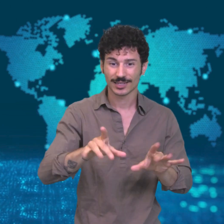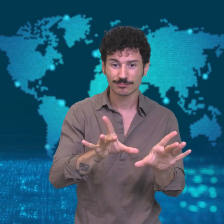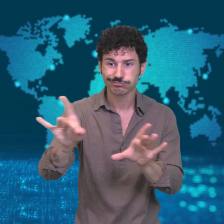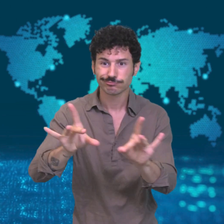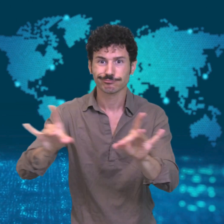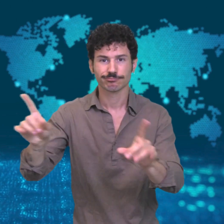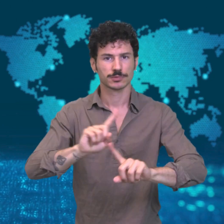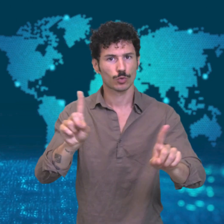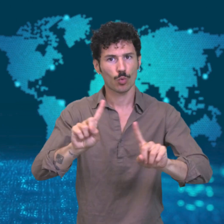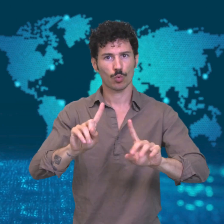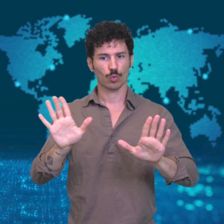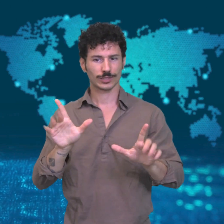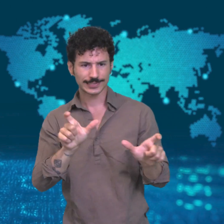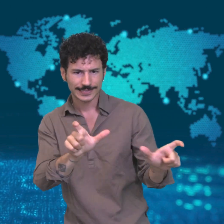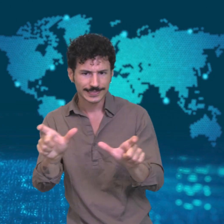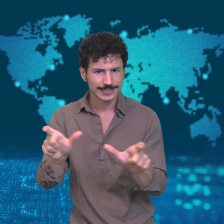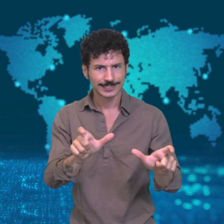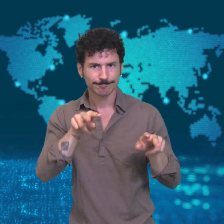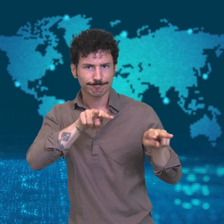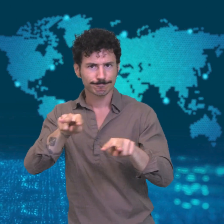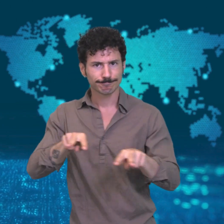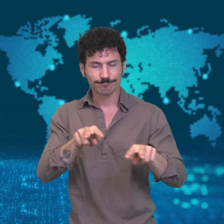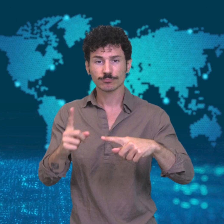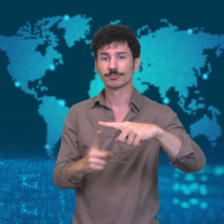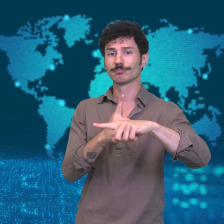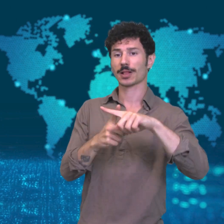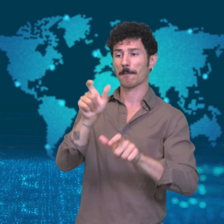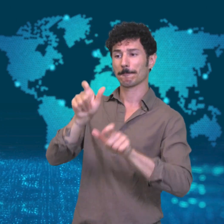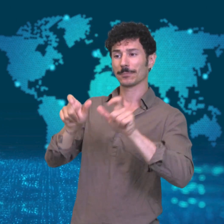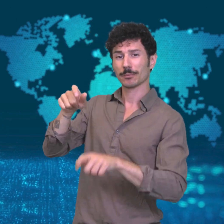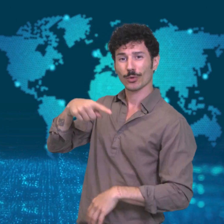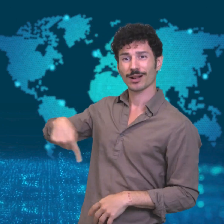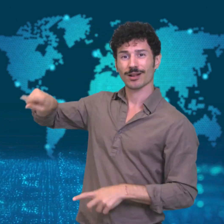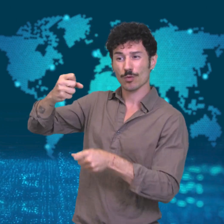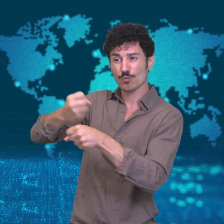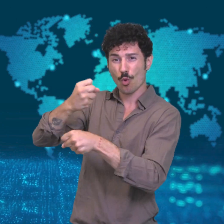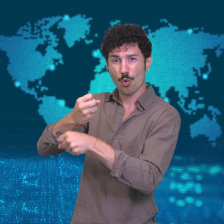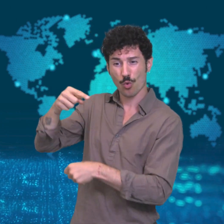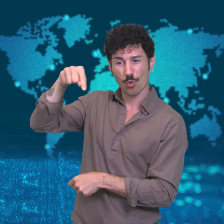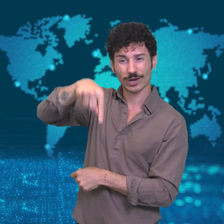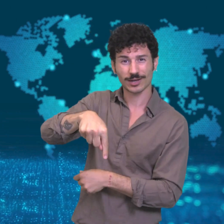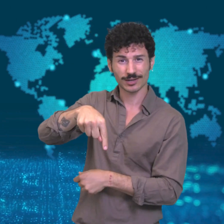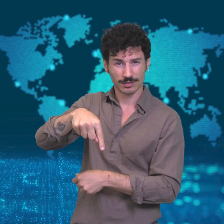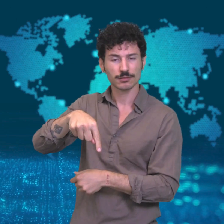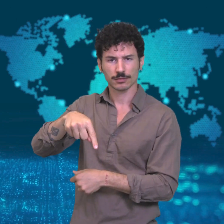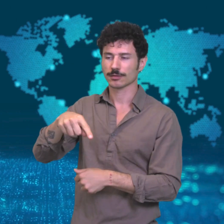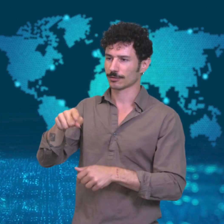of the virus between pigs as well as closely monitor the